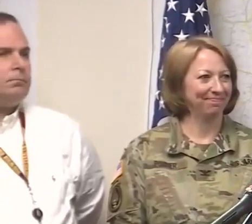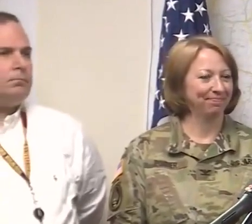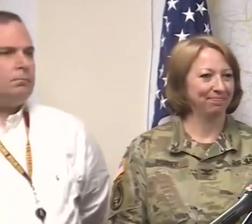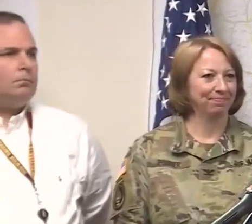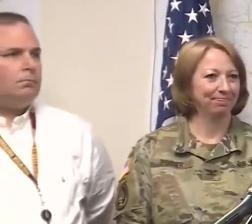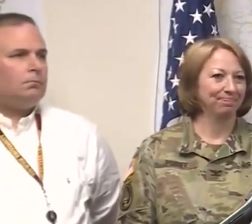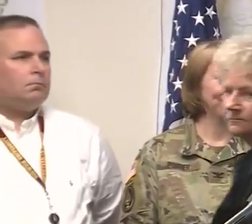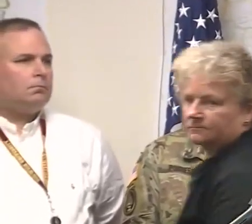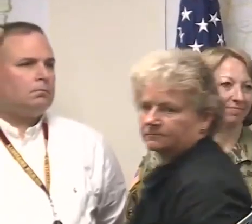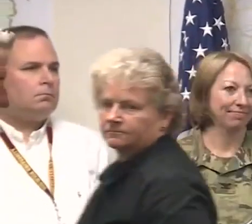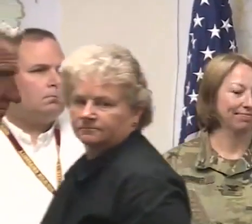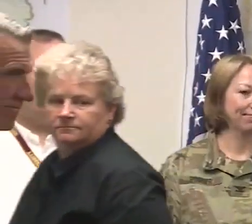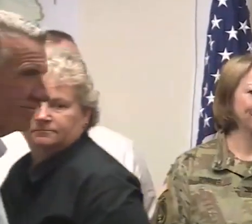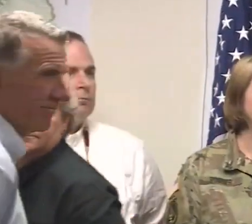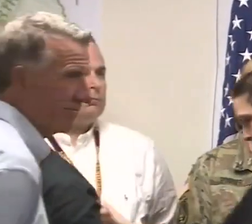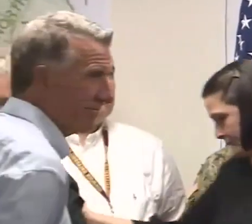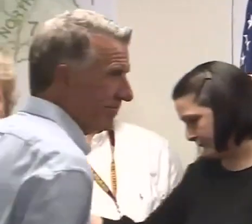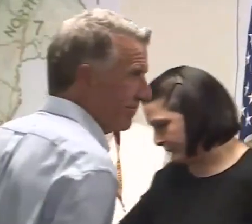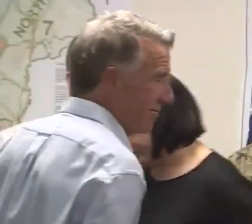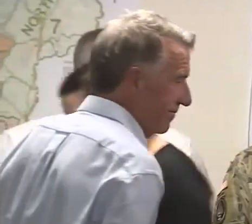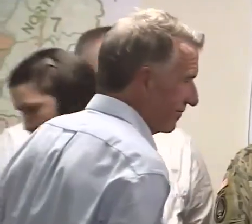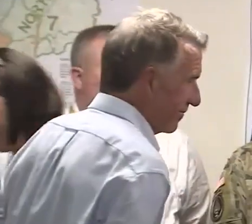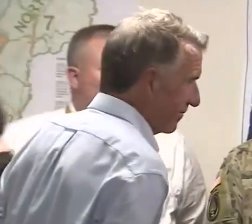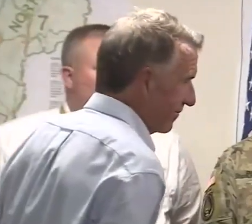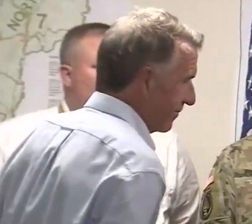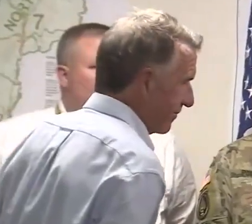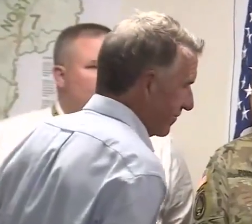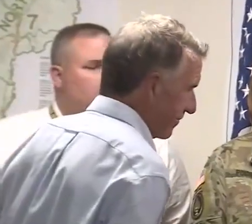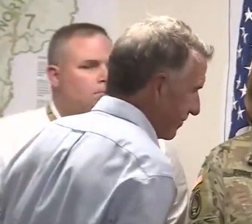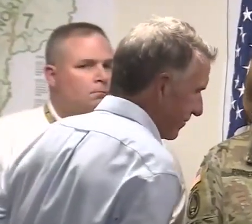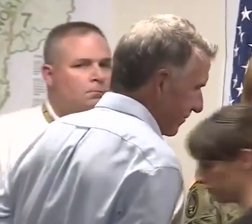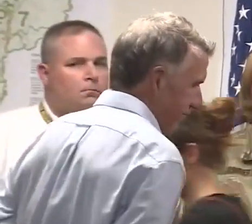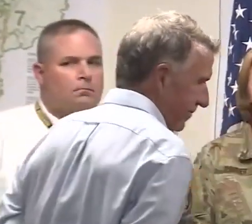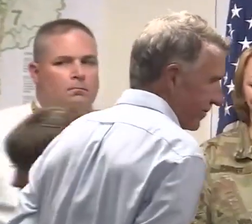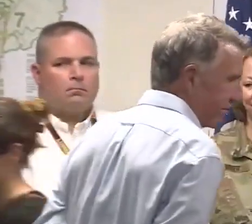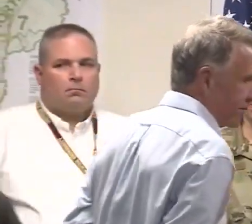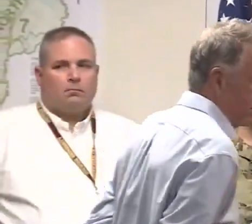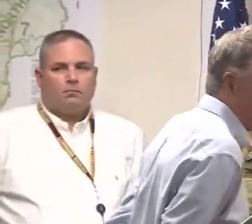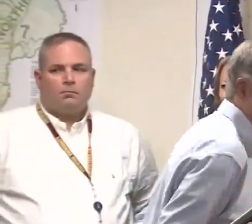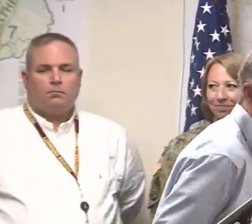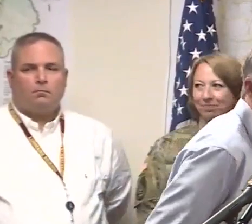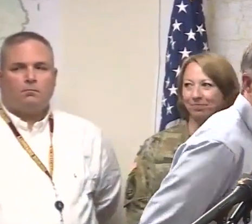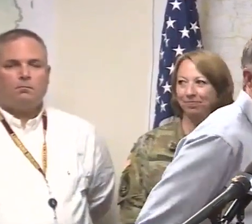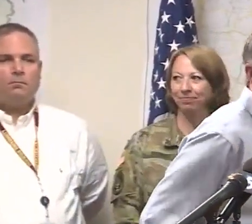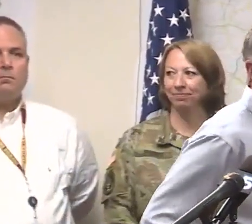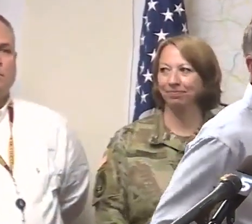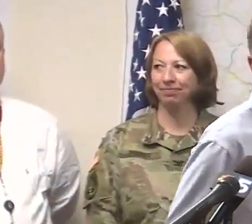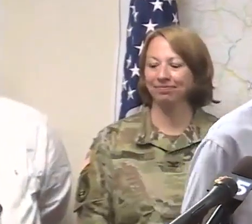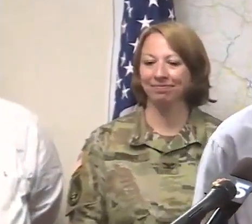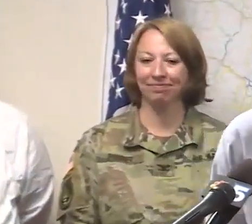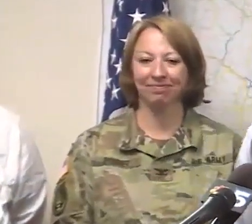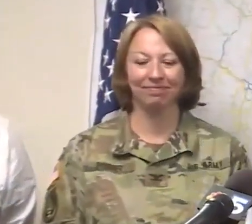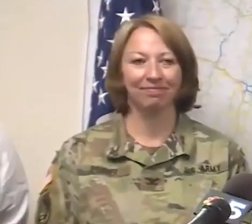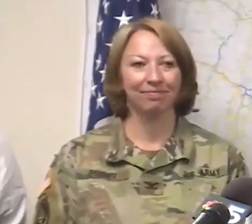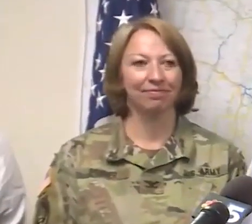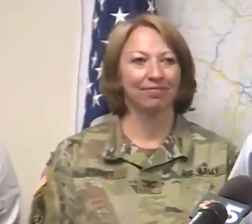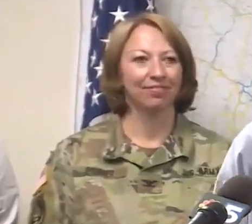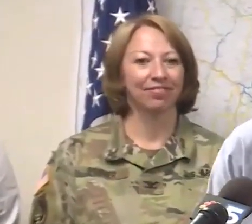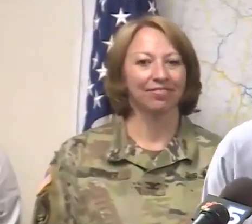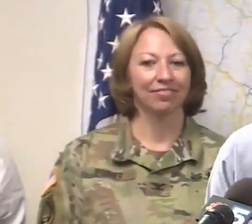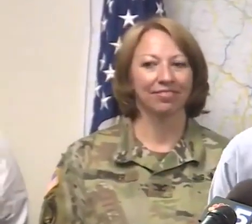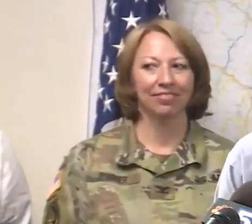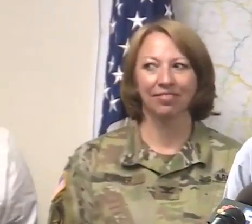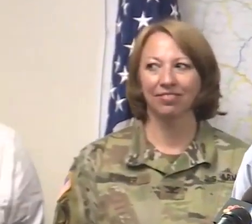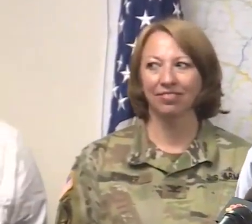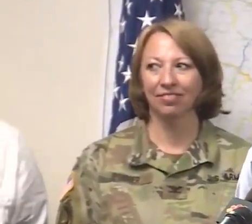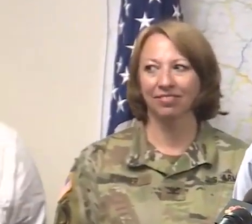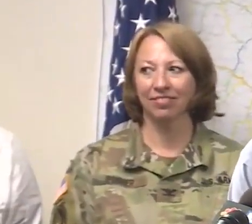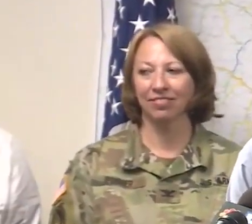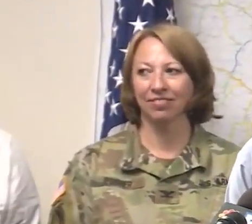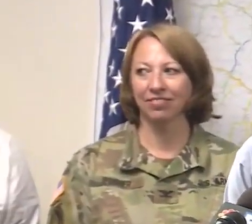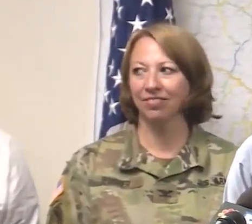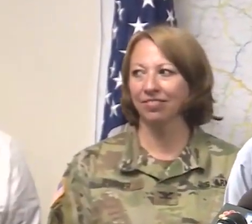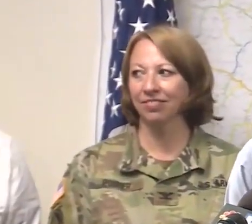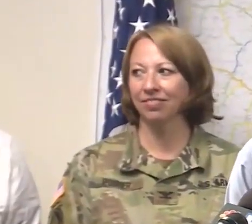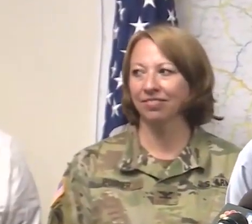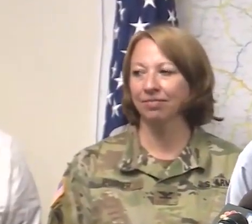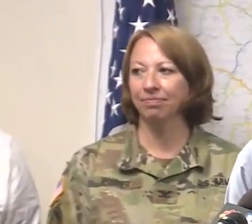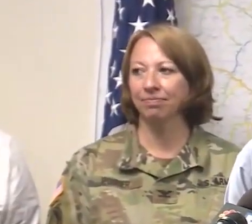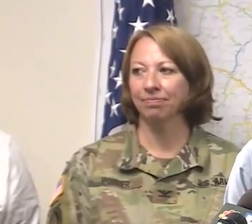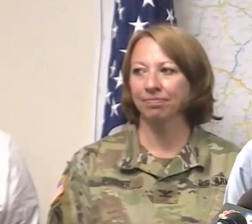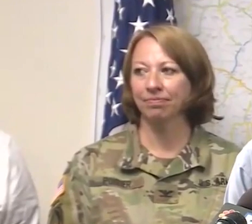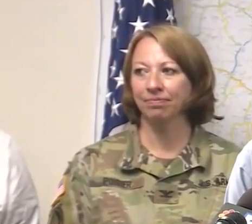THANK YOU.